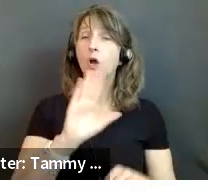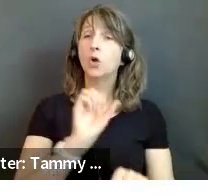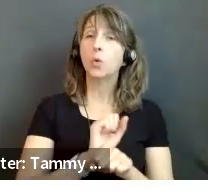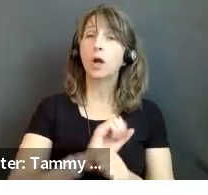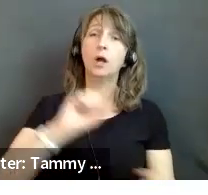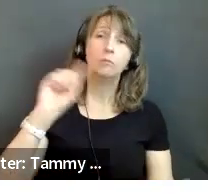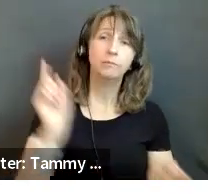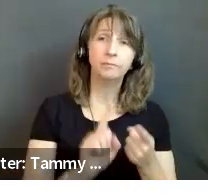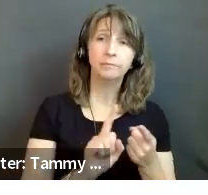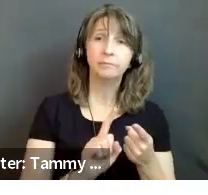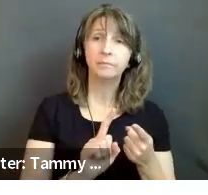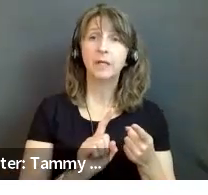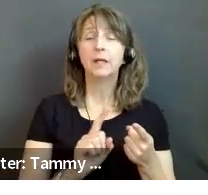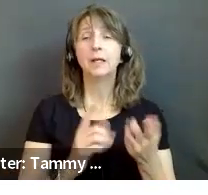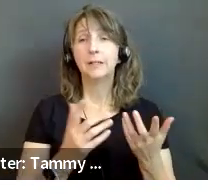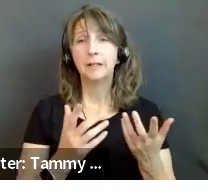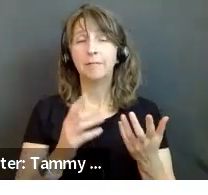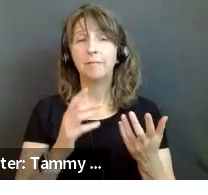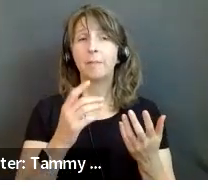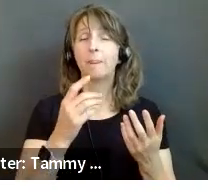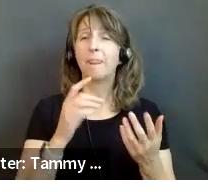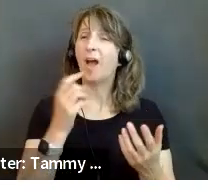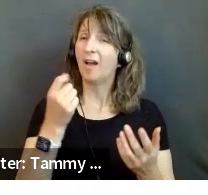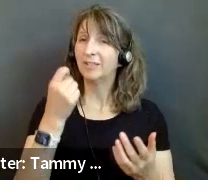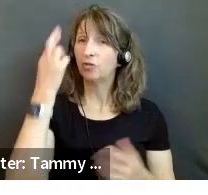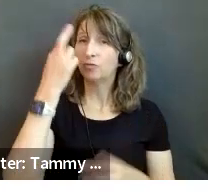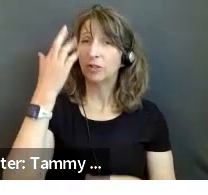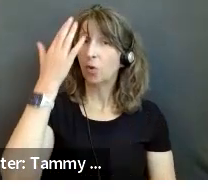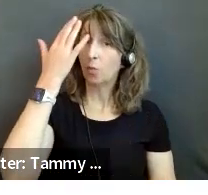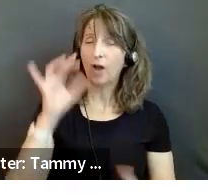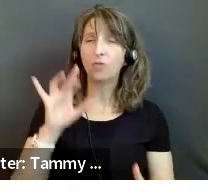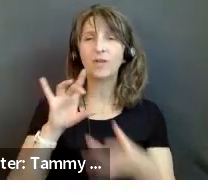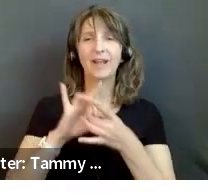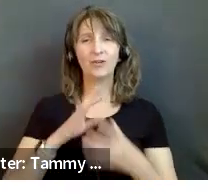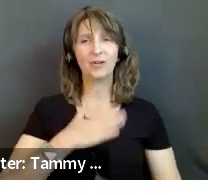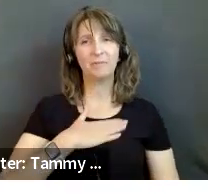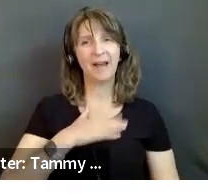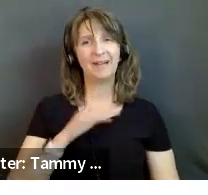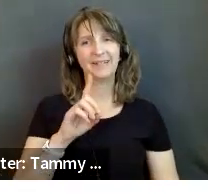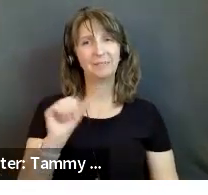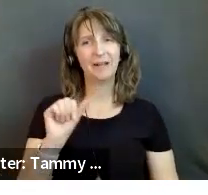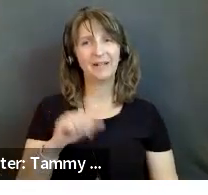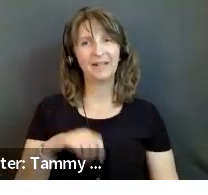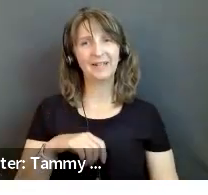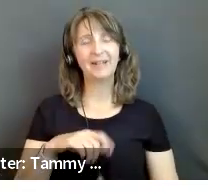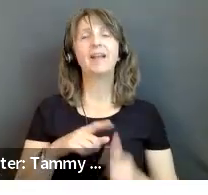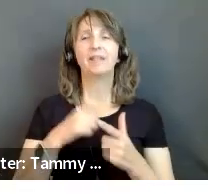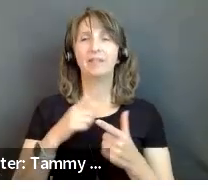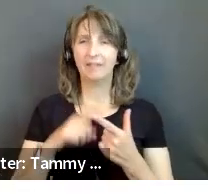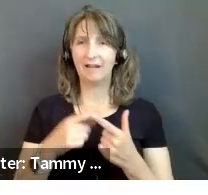So it has to be related to the original disability. And you have 5 years to do this once payments are stopped.